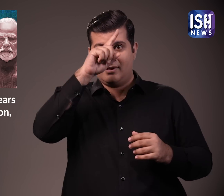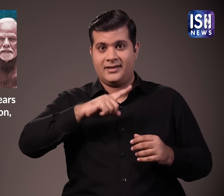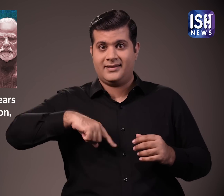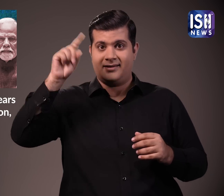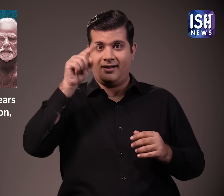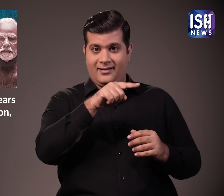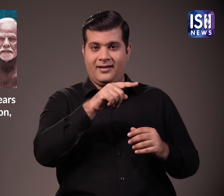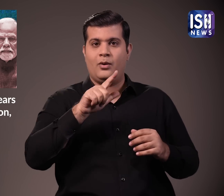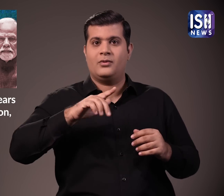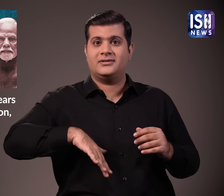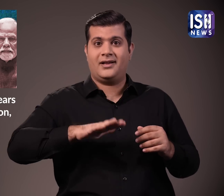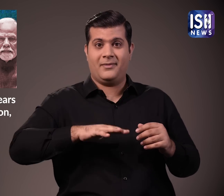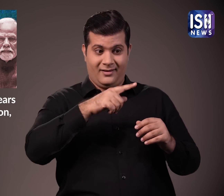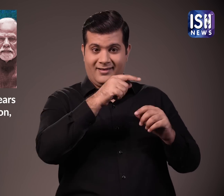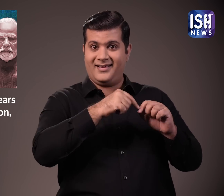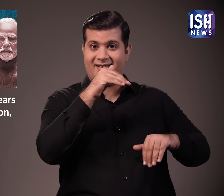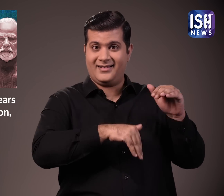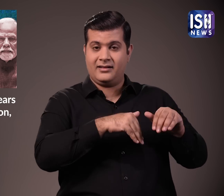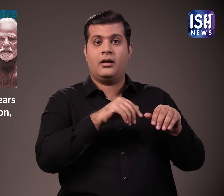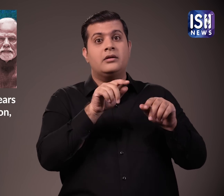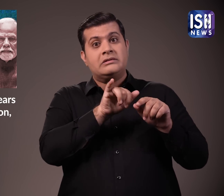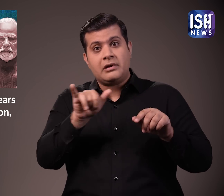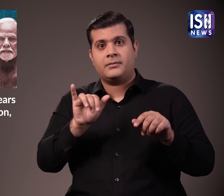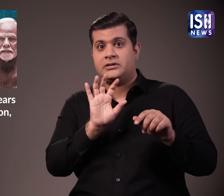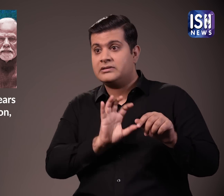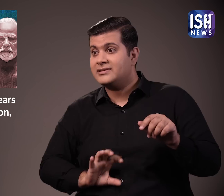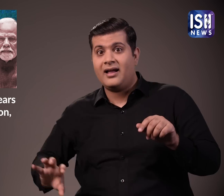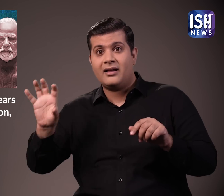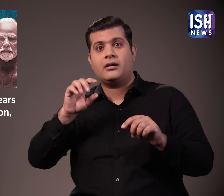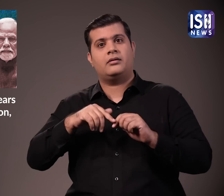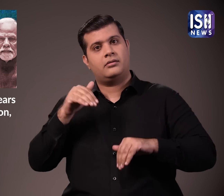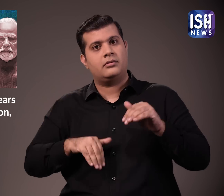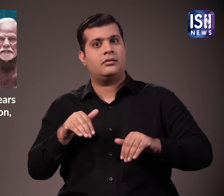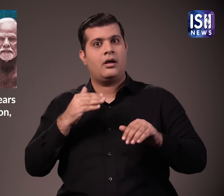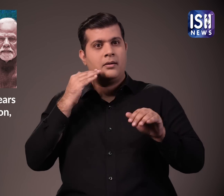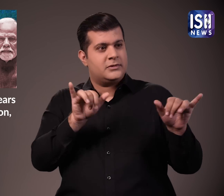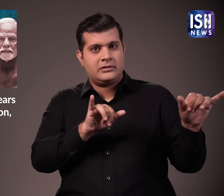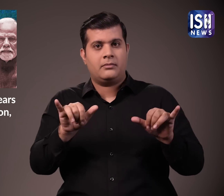i.e. Lok Sabha and state polls were held simultaneously.